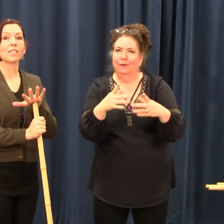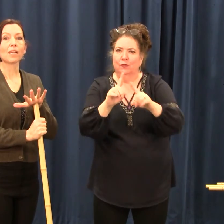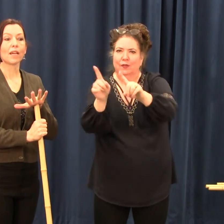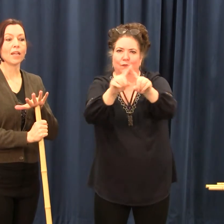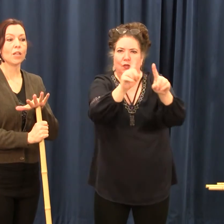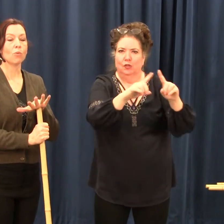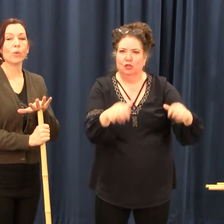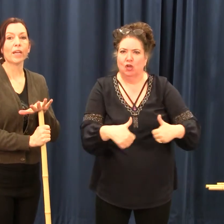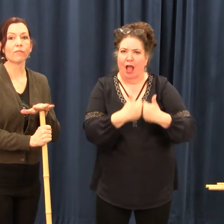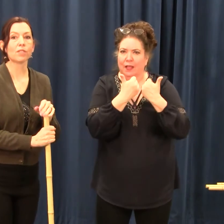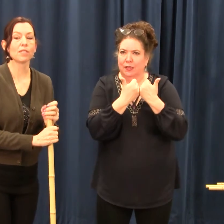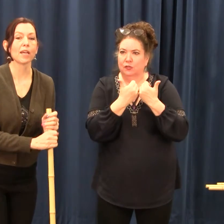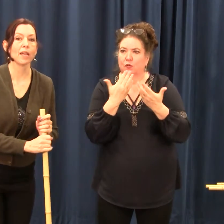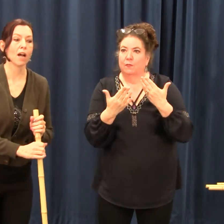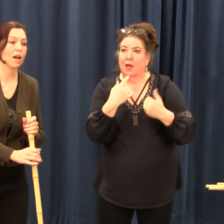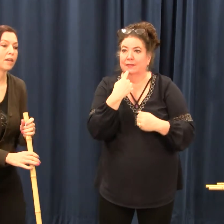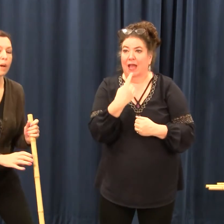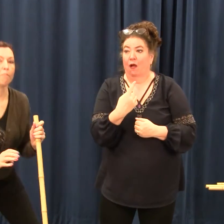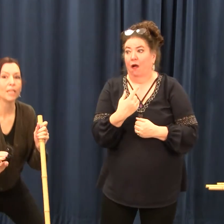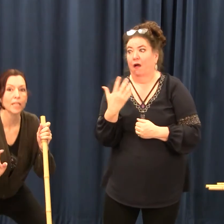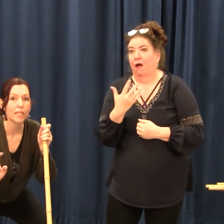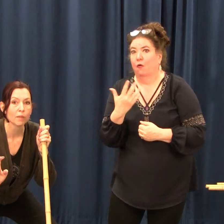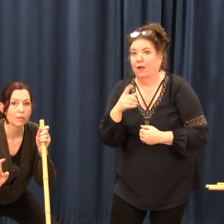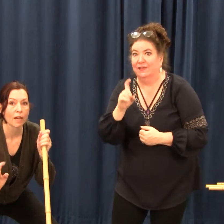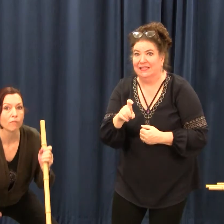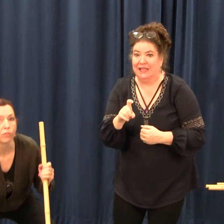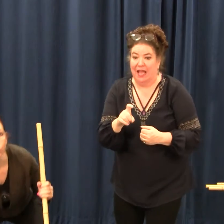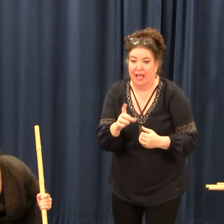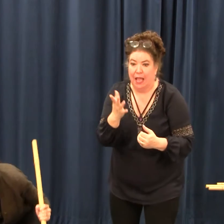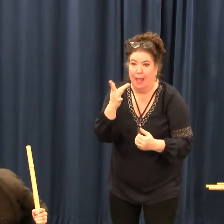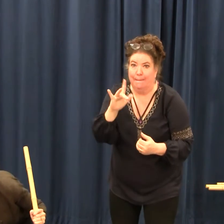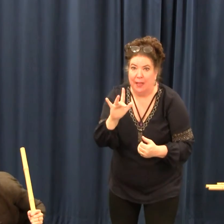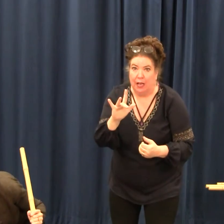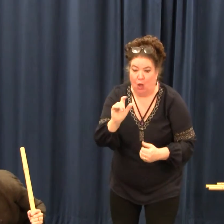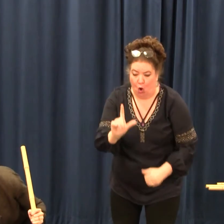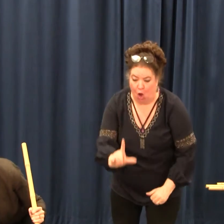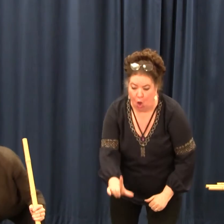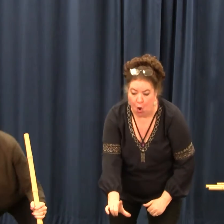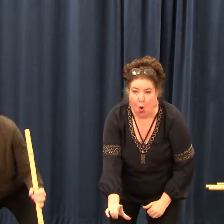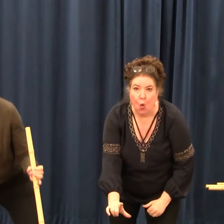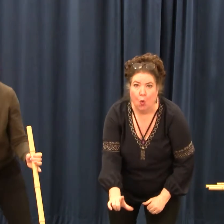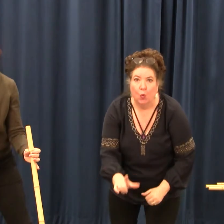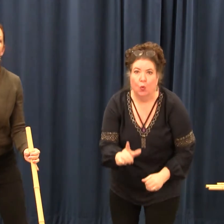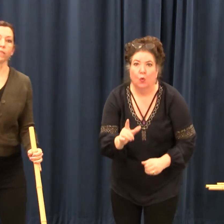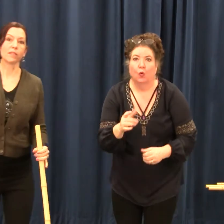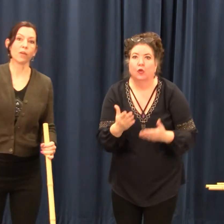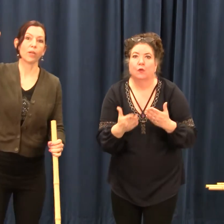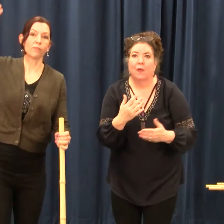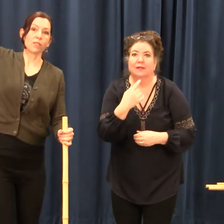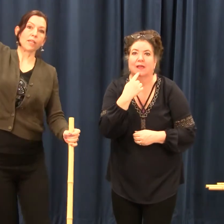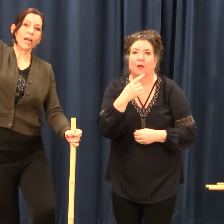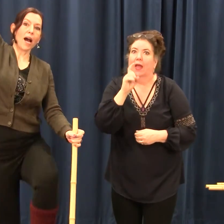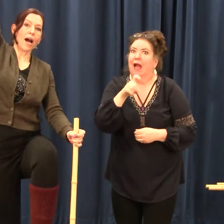say... we have to stay on a medium level to a low level, or you may say.. we have to stay high.